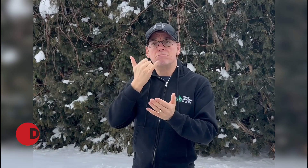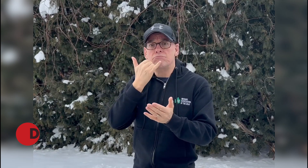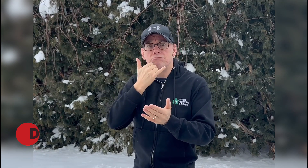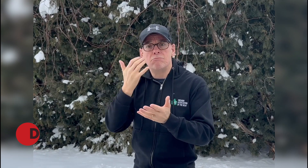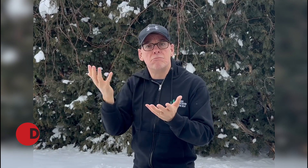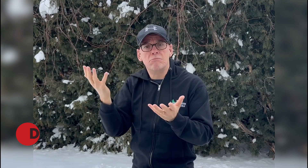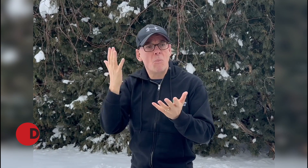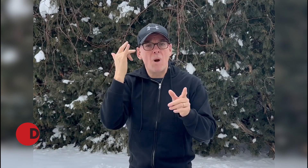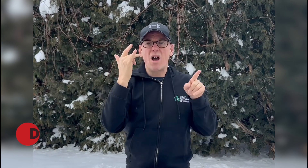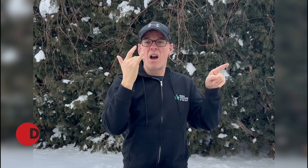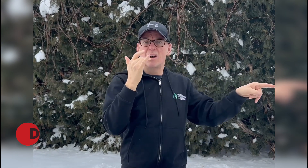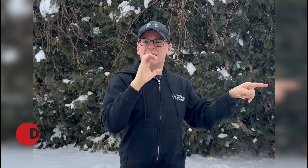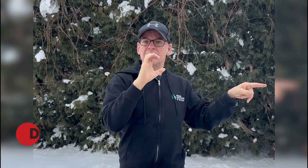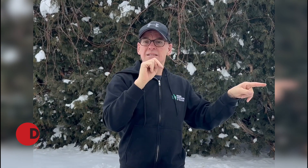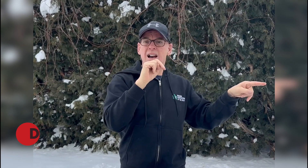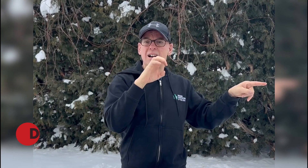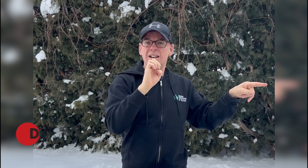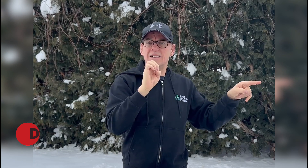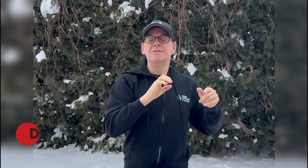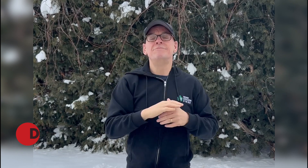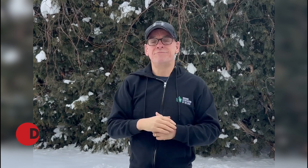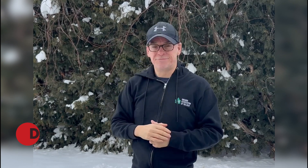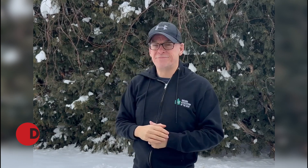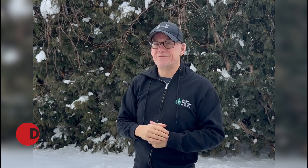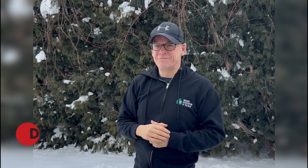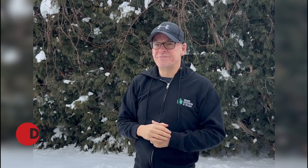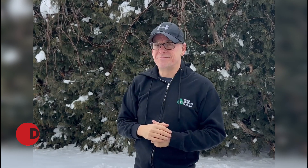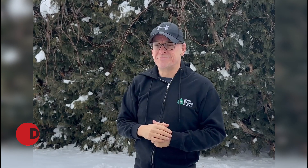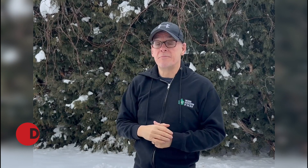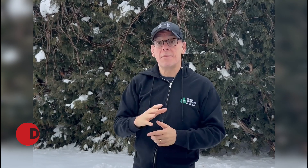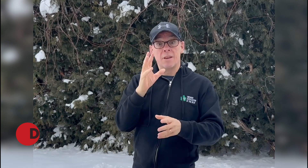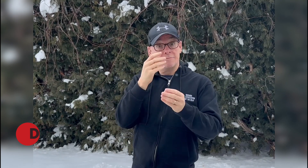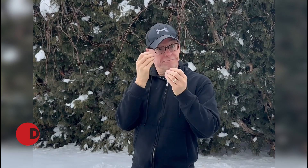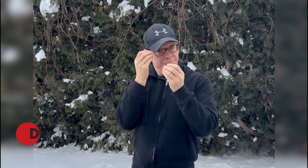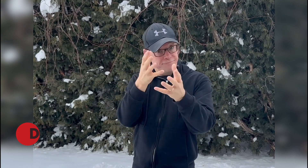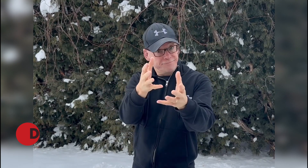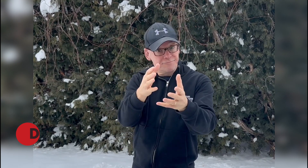The Mattamy Centre is full this year with bookings,